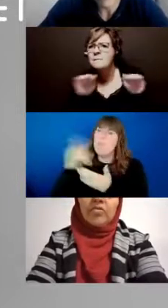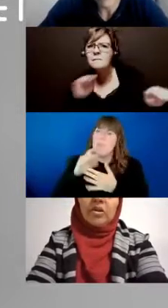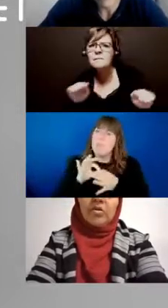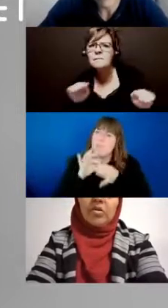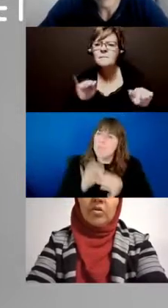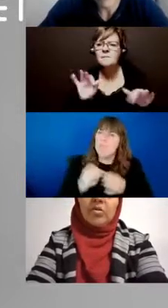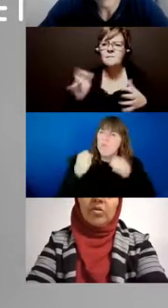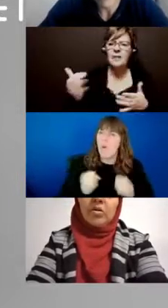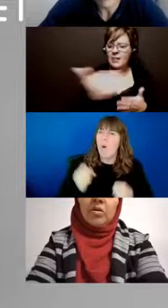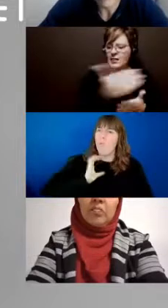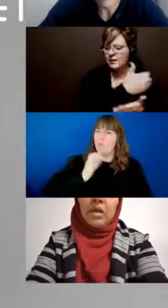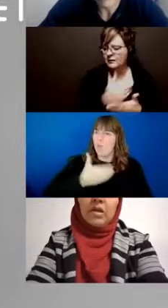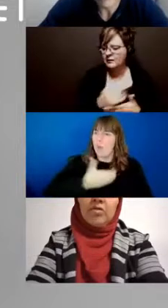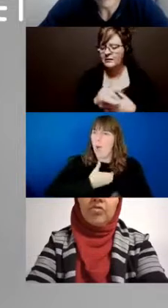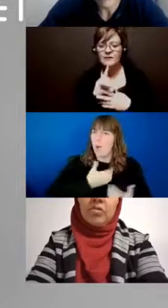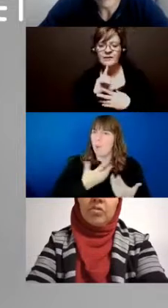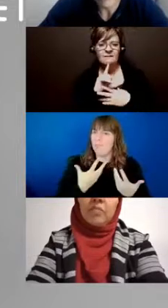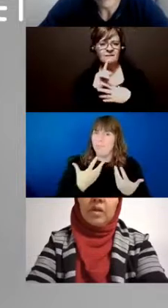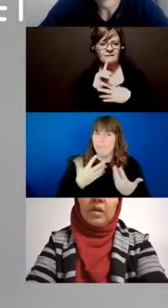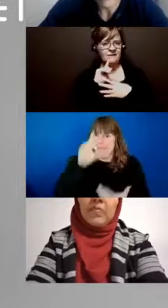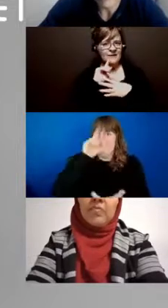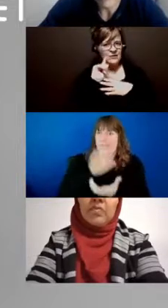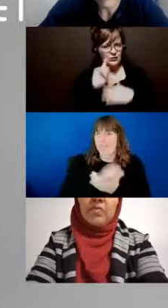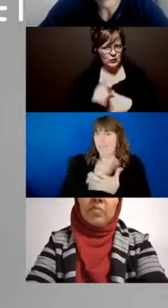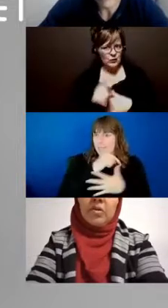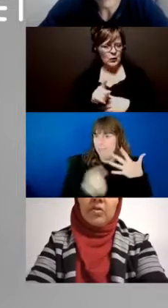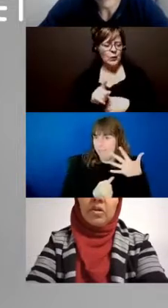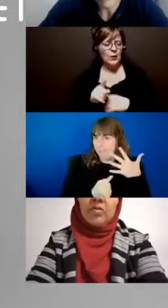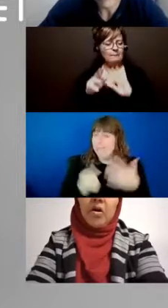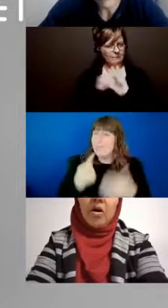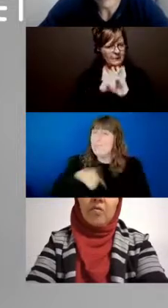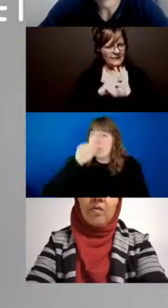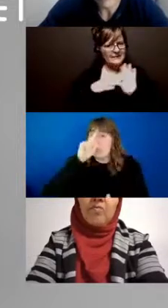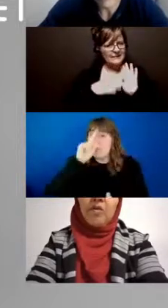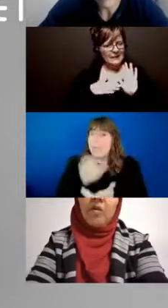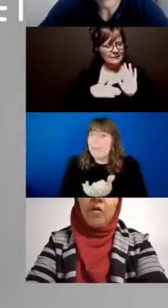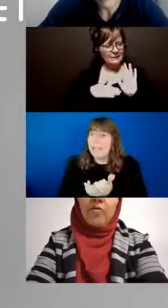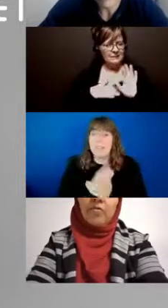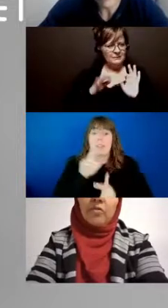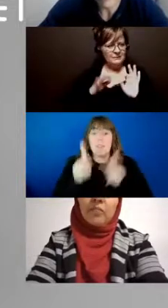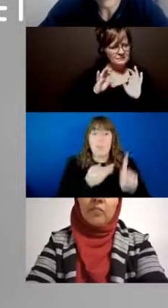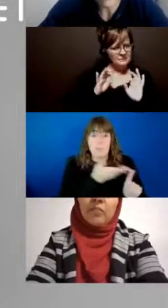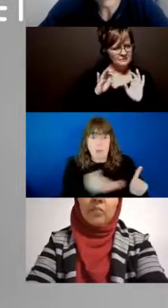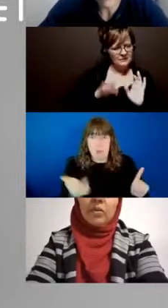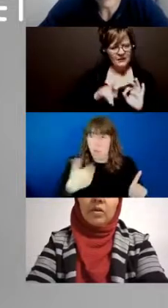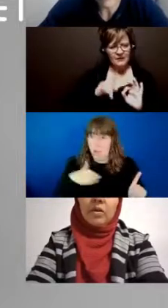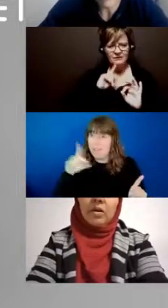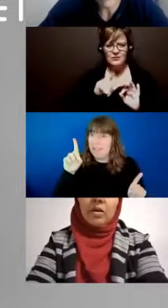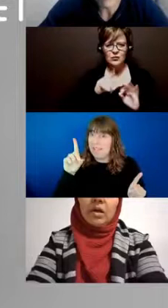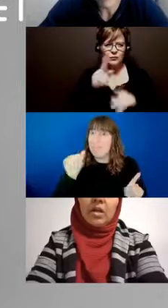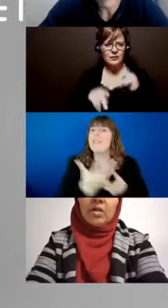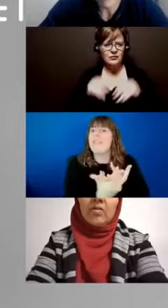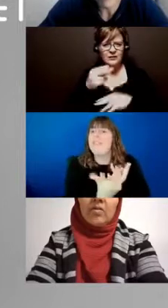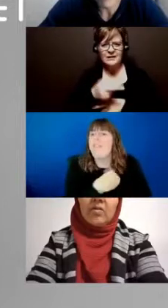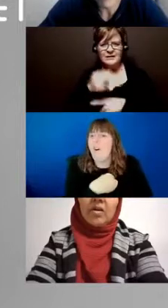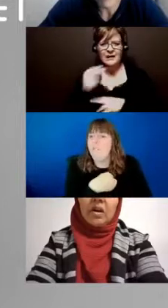include making sure that people with disabilities are involved in the design